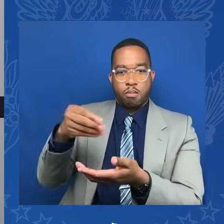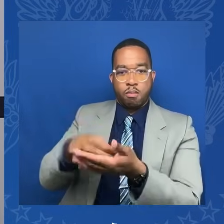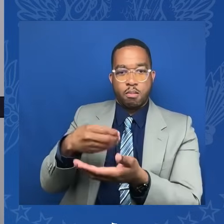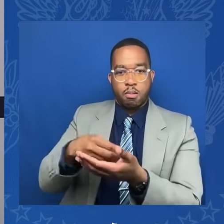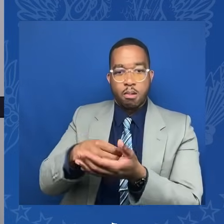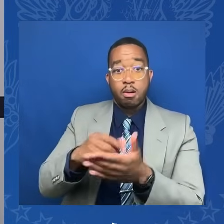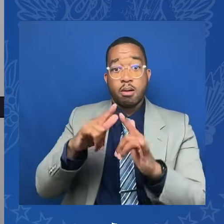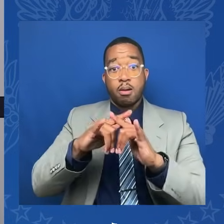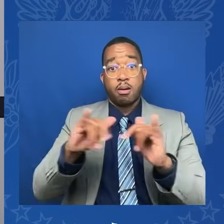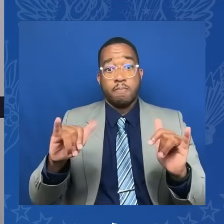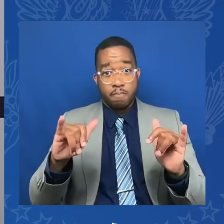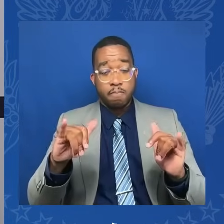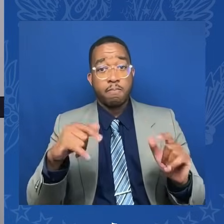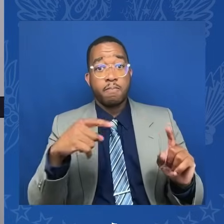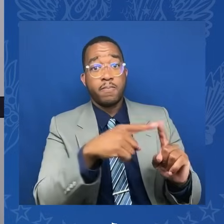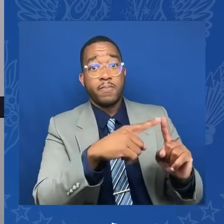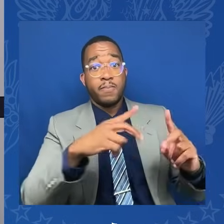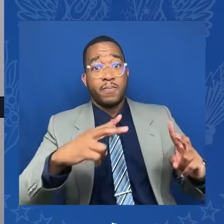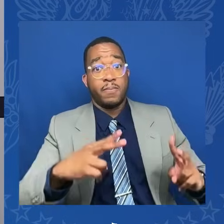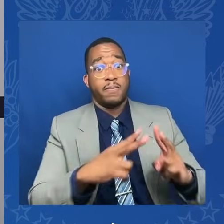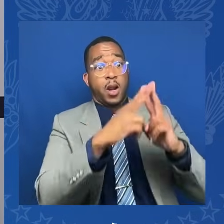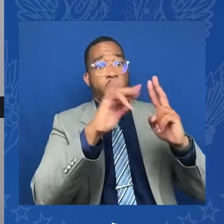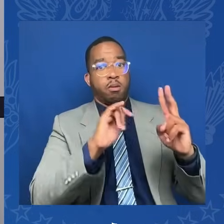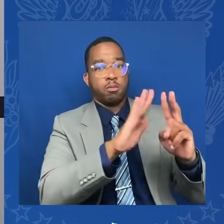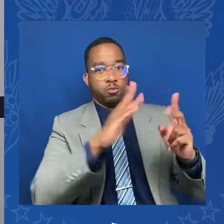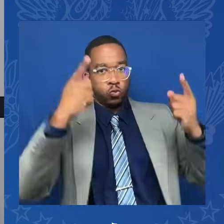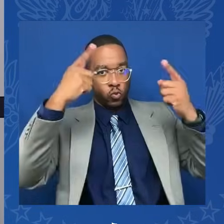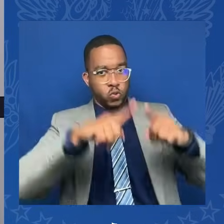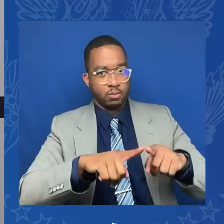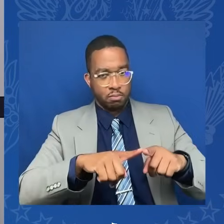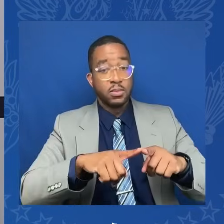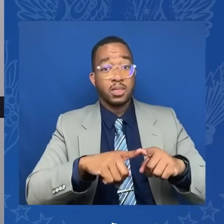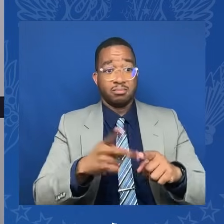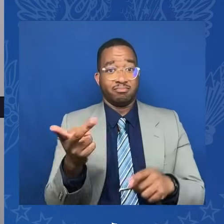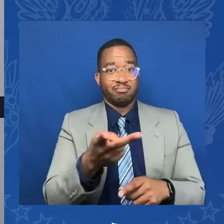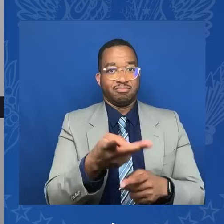that is the European economy and the -- that of the United States of America --